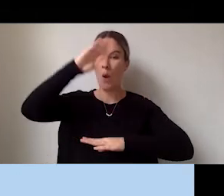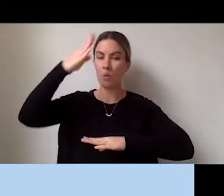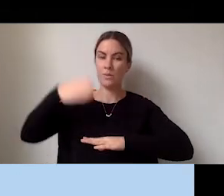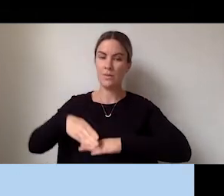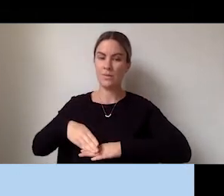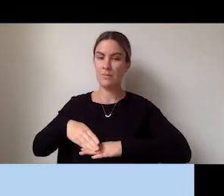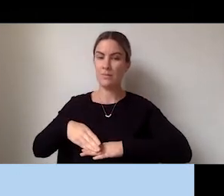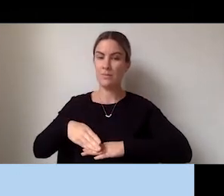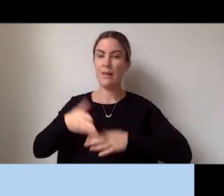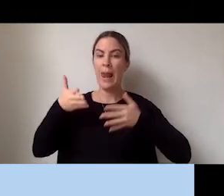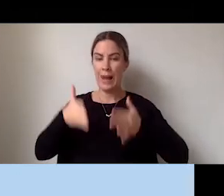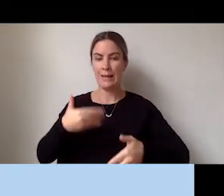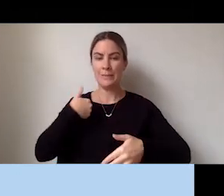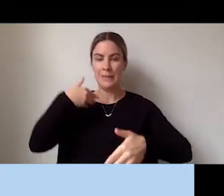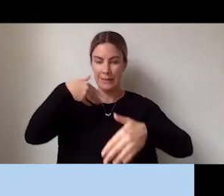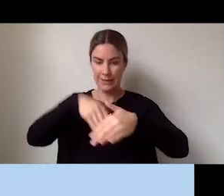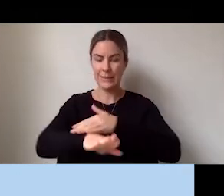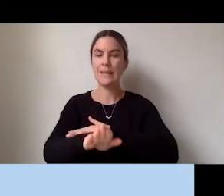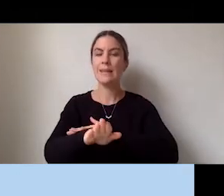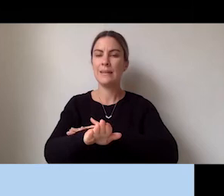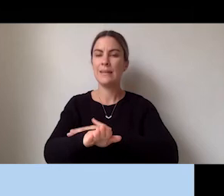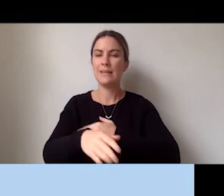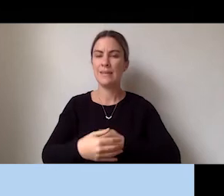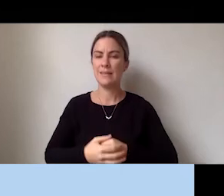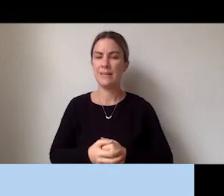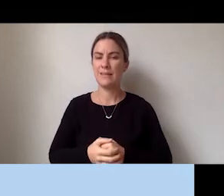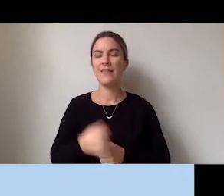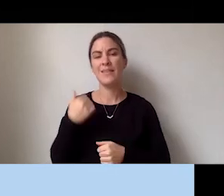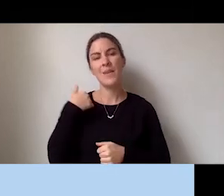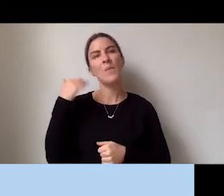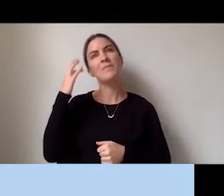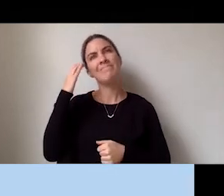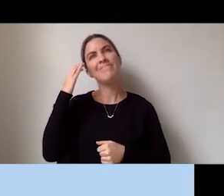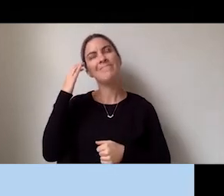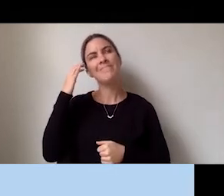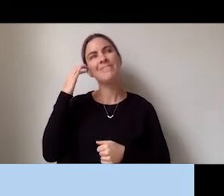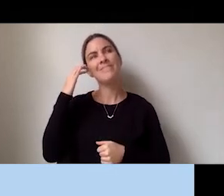that we sometimes - it's almost like we're running into this mountain